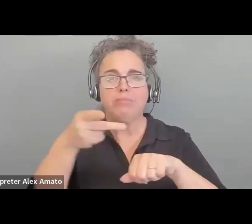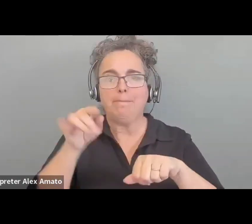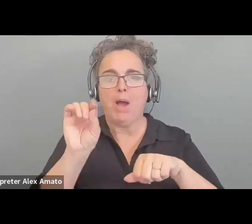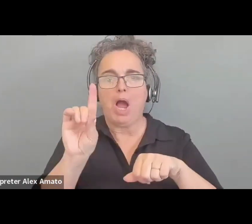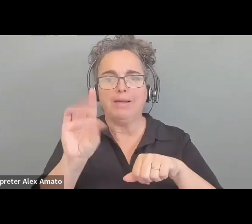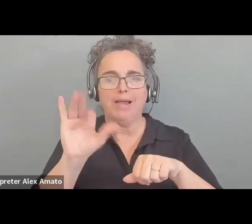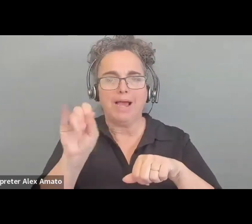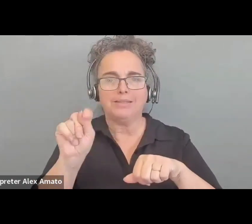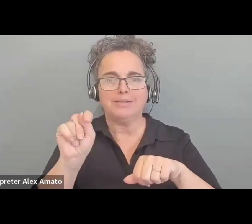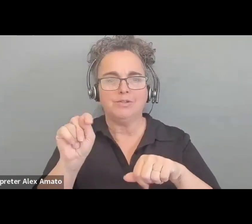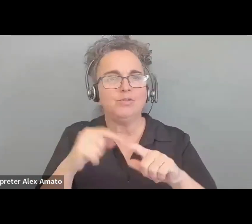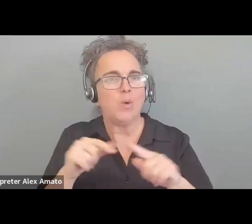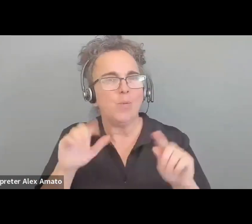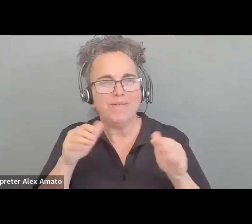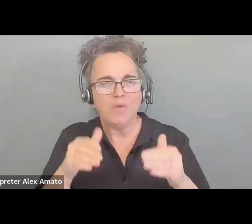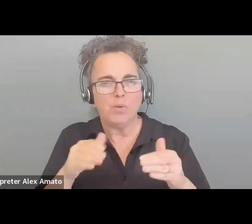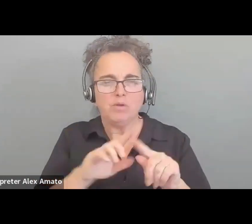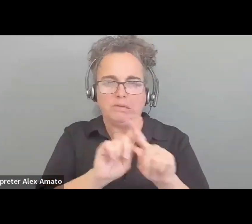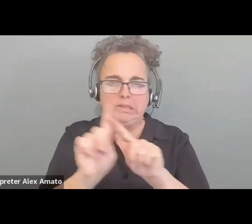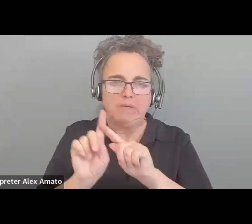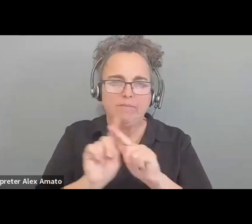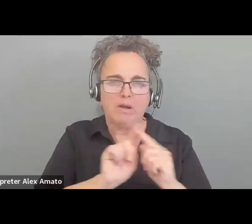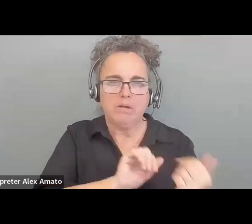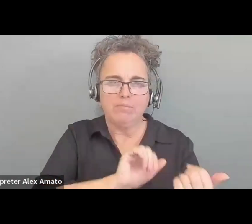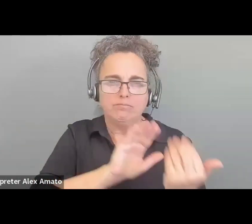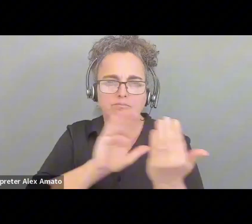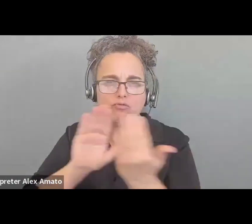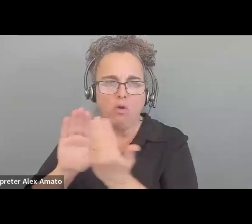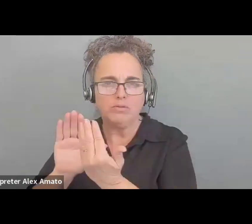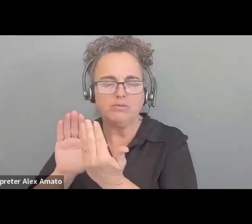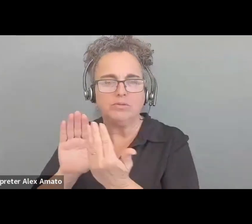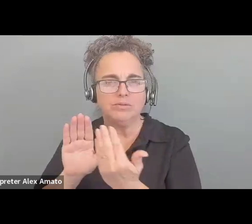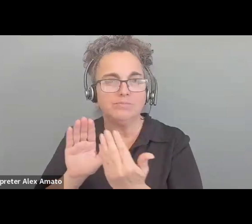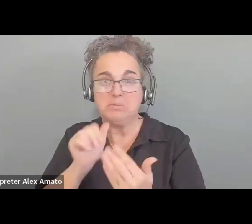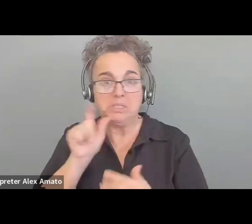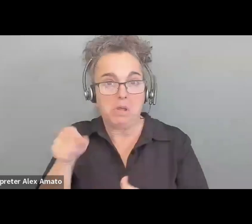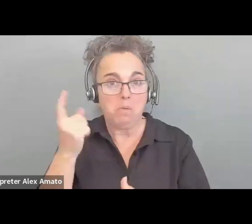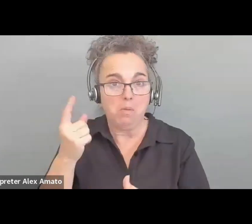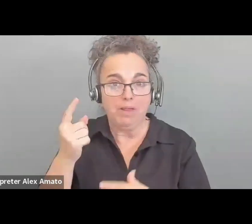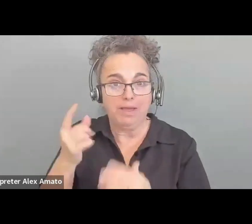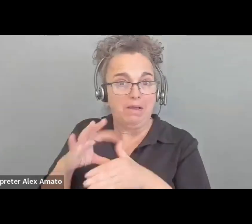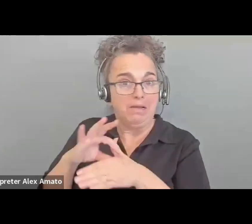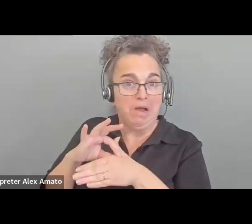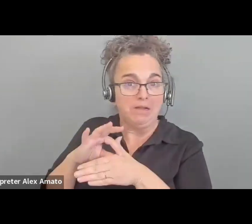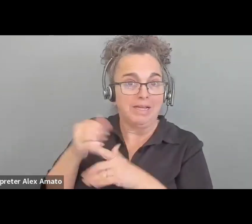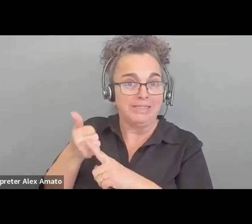And so we worked on the methodology along with it. So it wasn't just the content, it was the format.